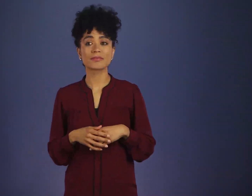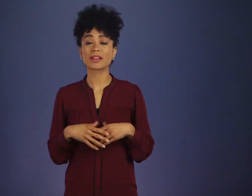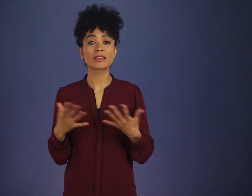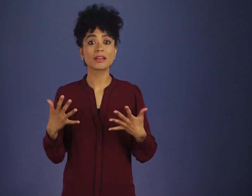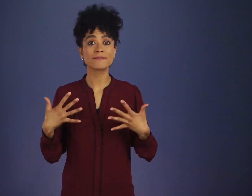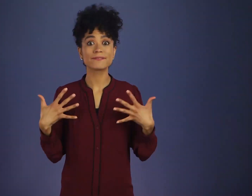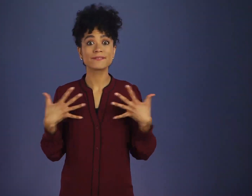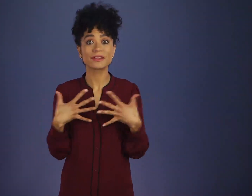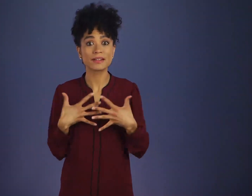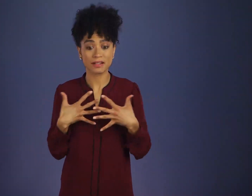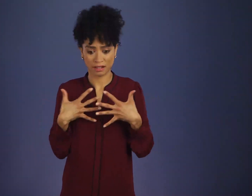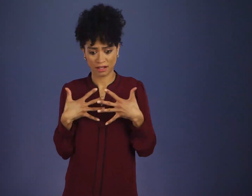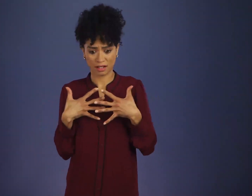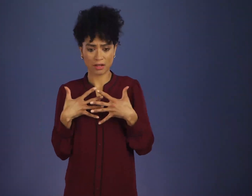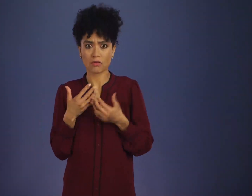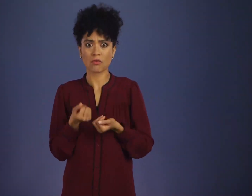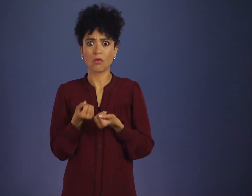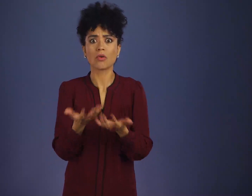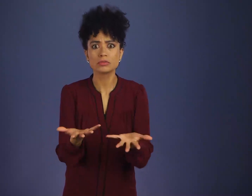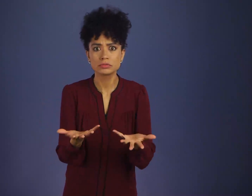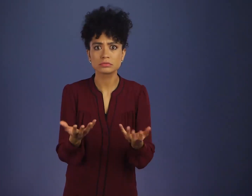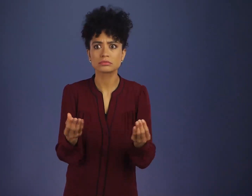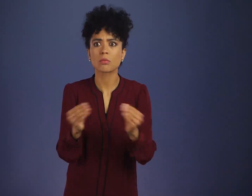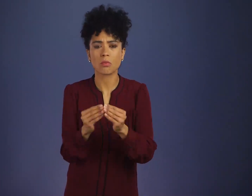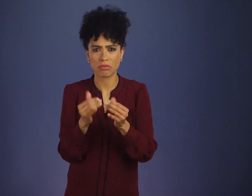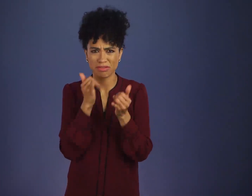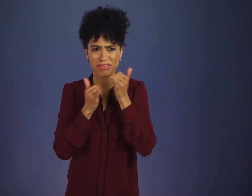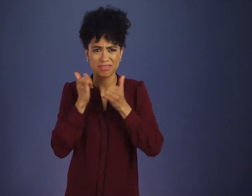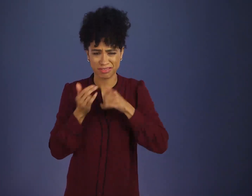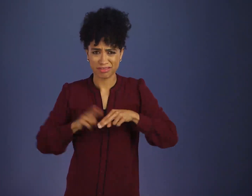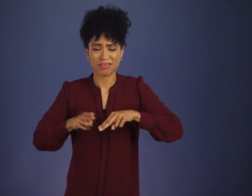Then fear, in turn, generates more character defects.